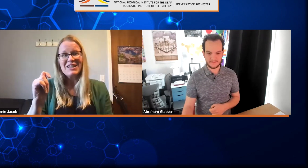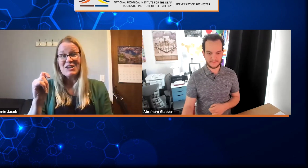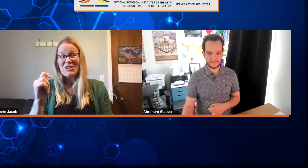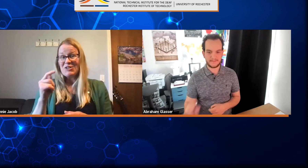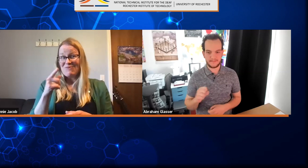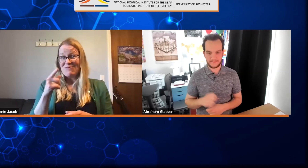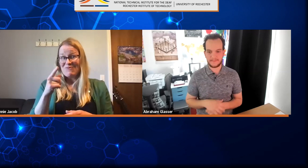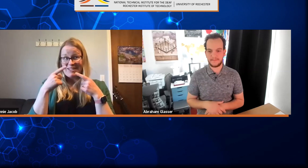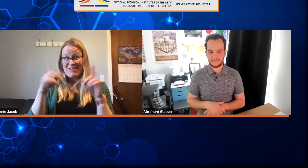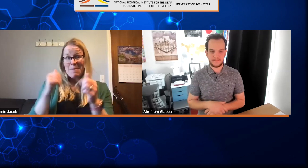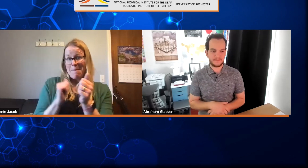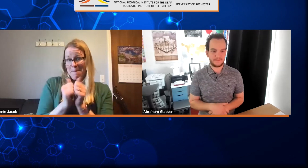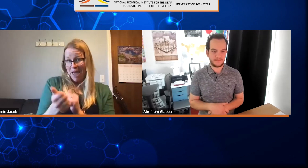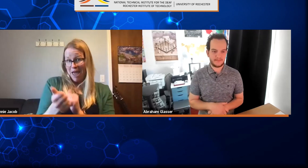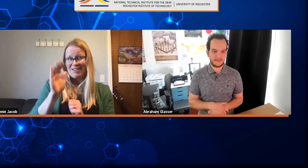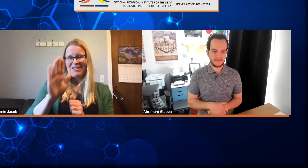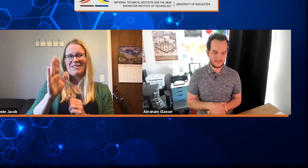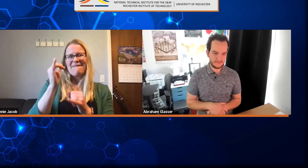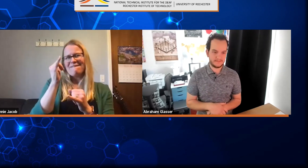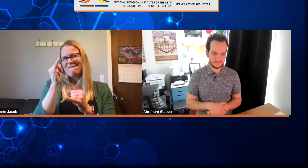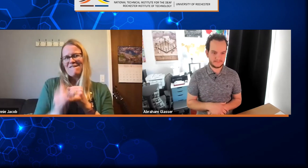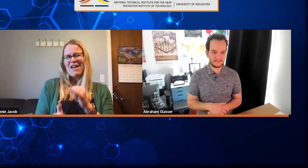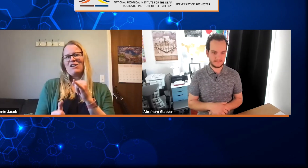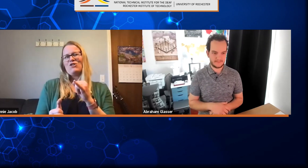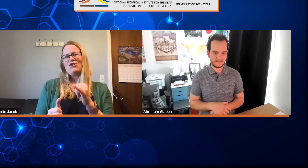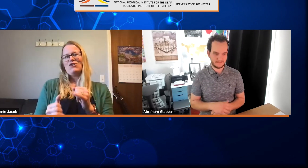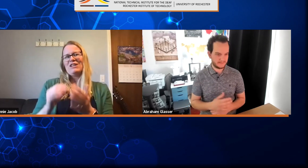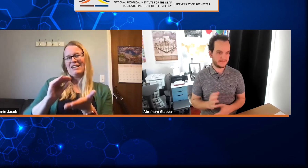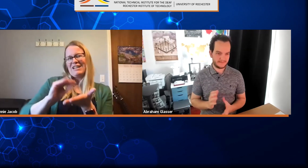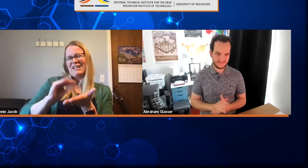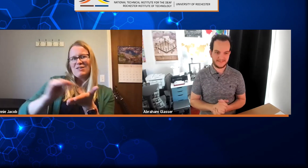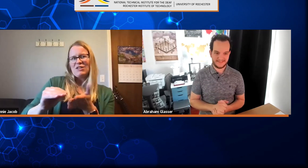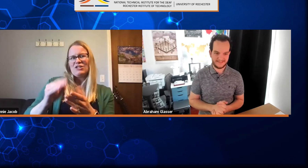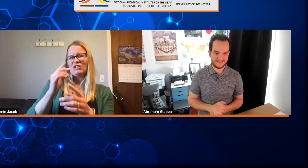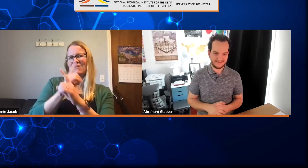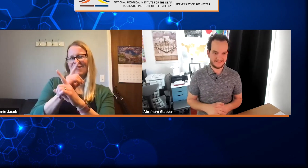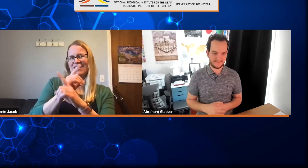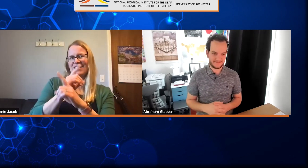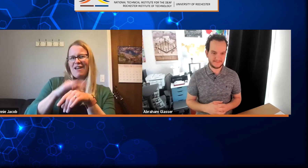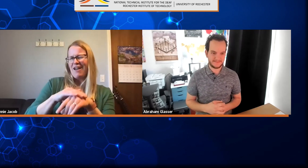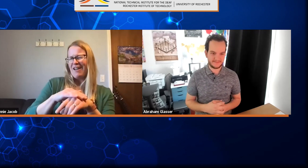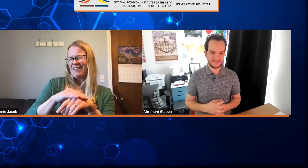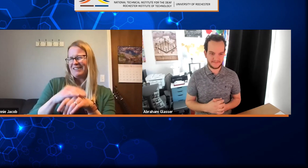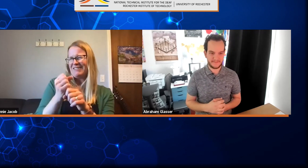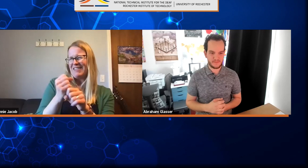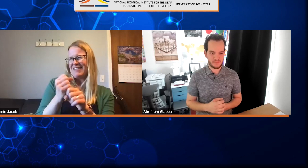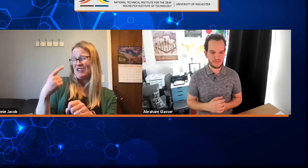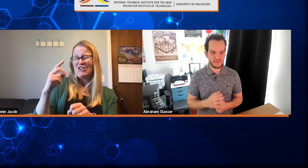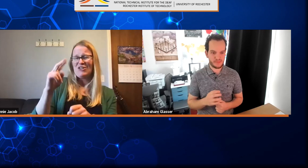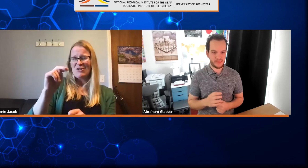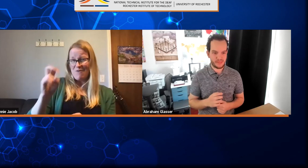And he successfully passed his final dissertation defense on November-- just this last year--